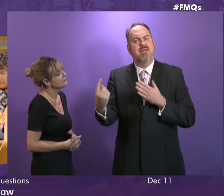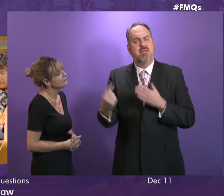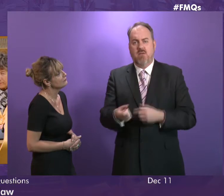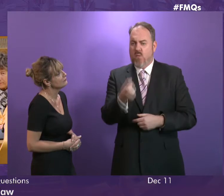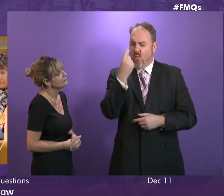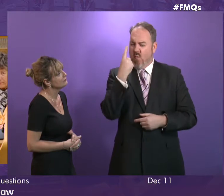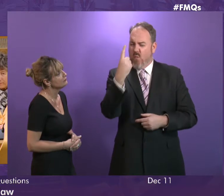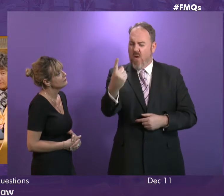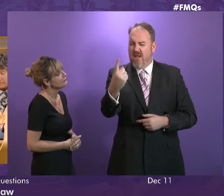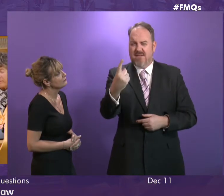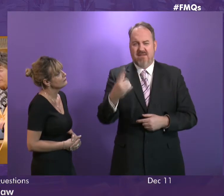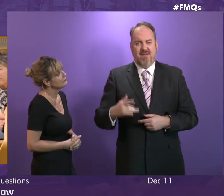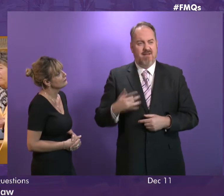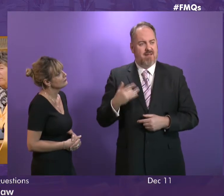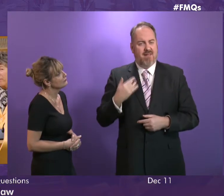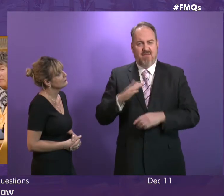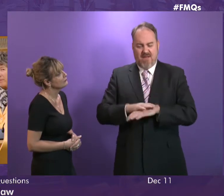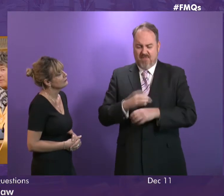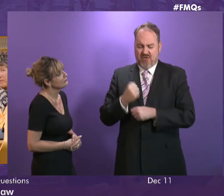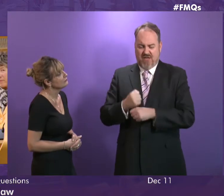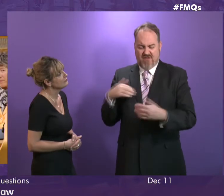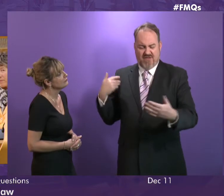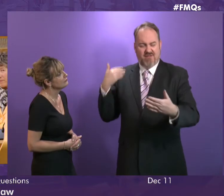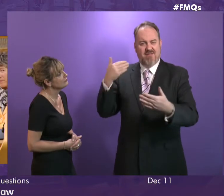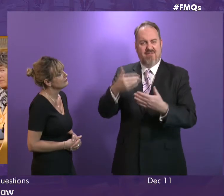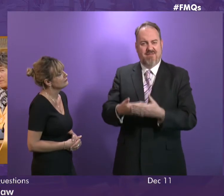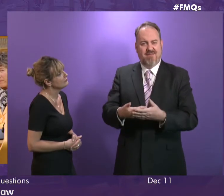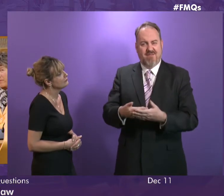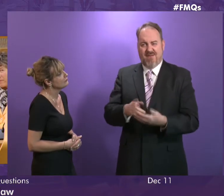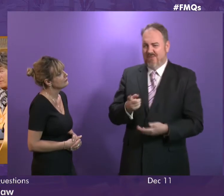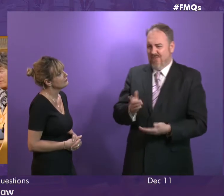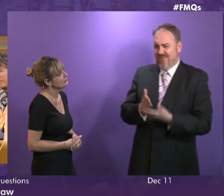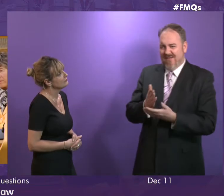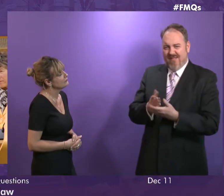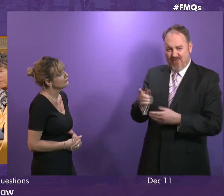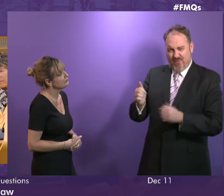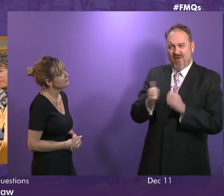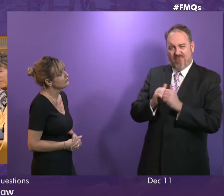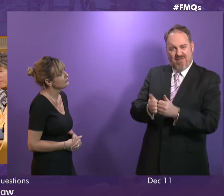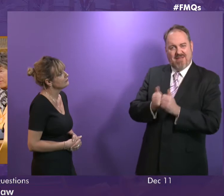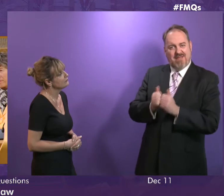vote. She signed up to that commitment with her predecessor in the Edinburgh agreement.